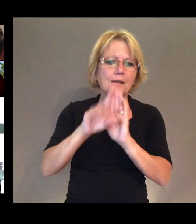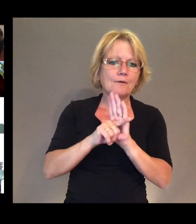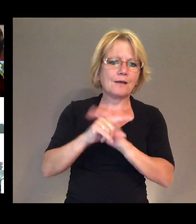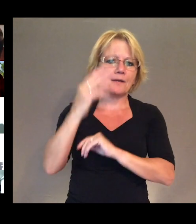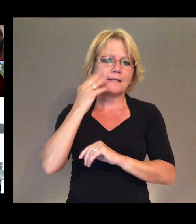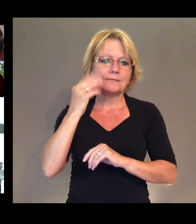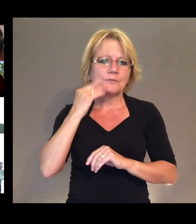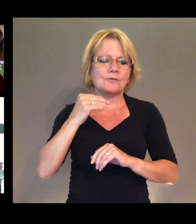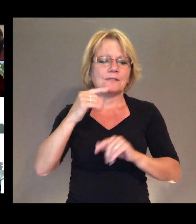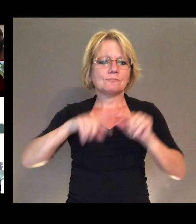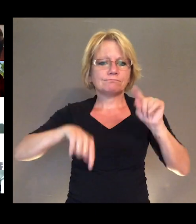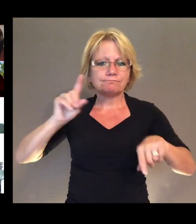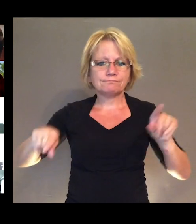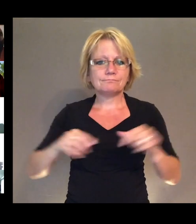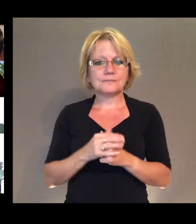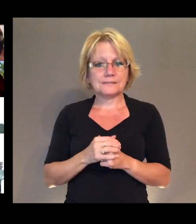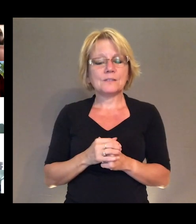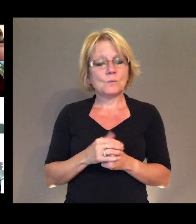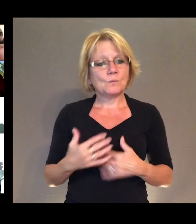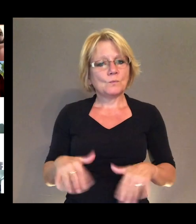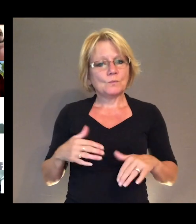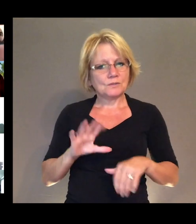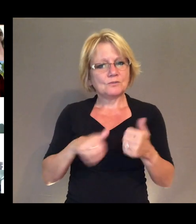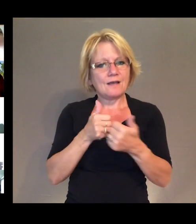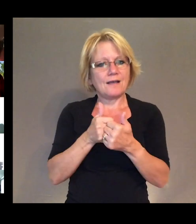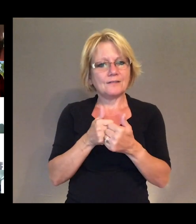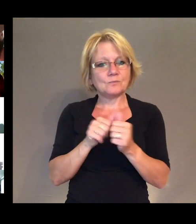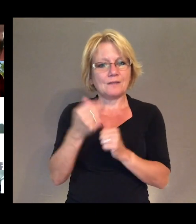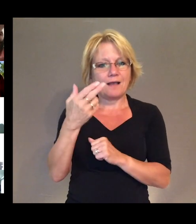And this can be really, really challenging when you teach at the high school level,